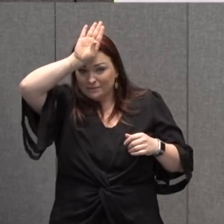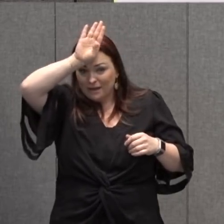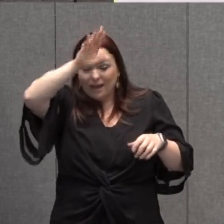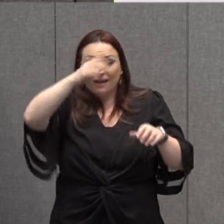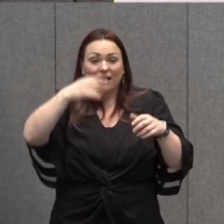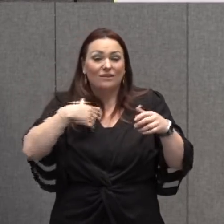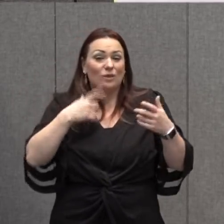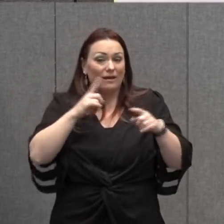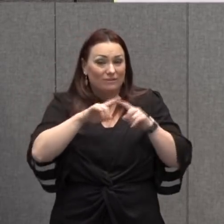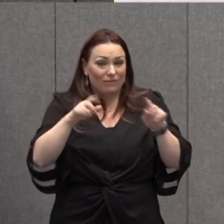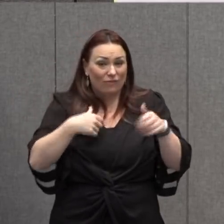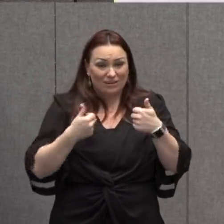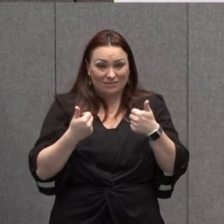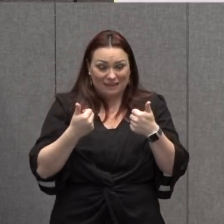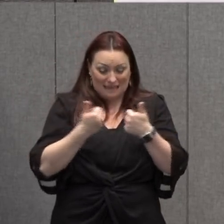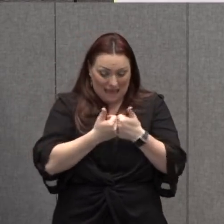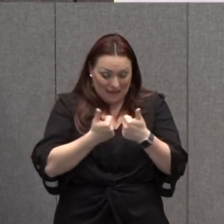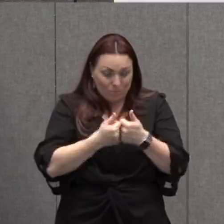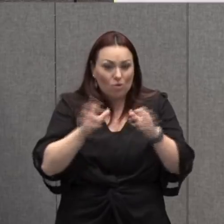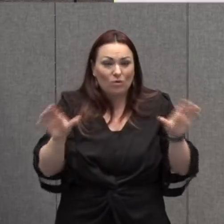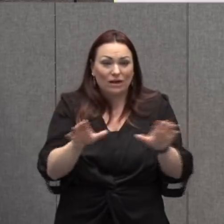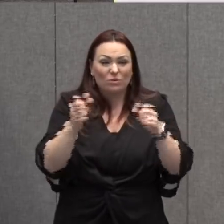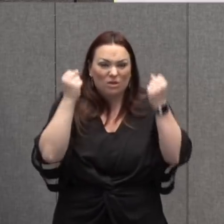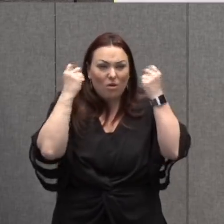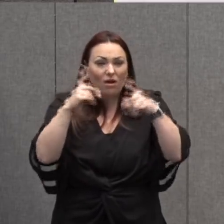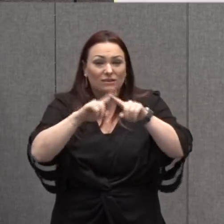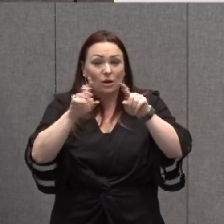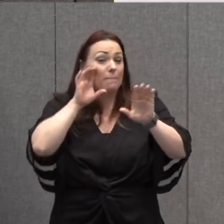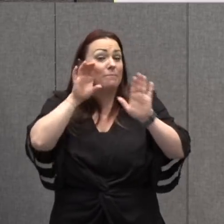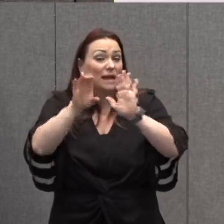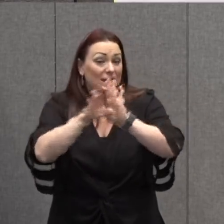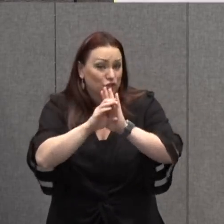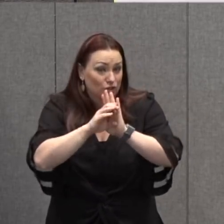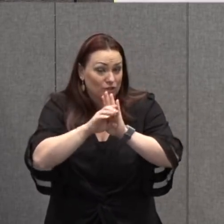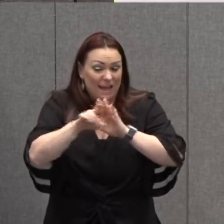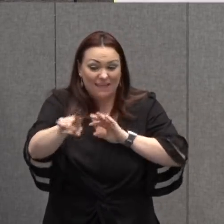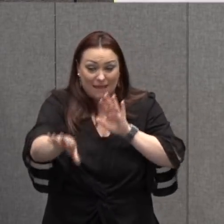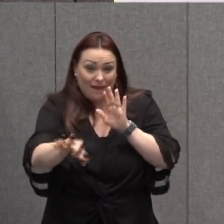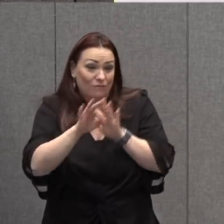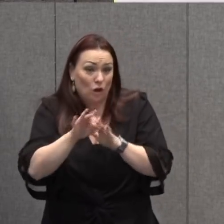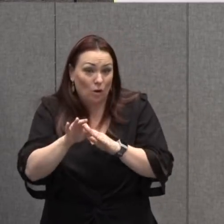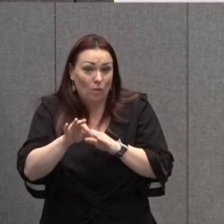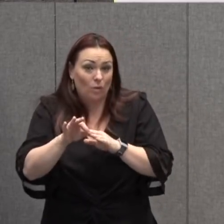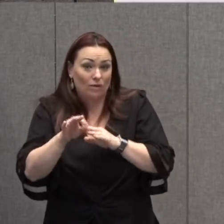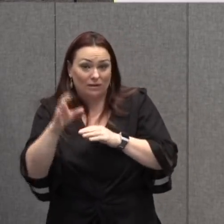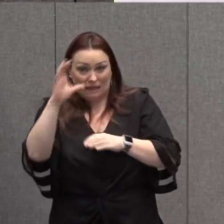You could draw pictures, and put it on the headband, and then your family has to guess,